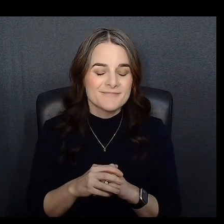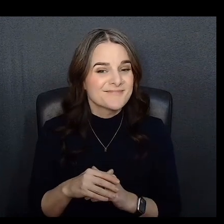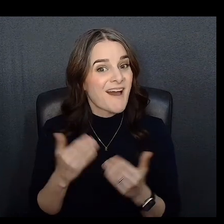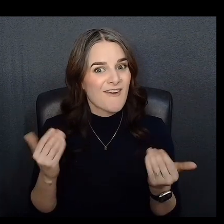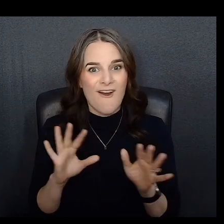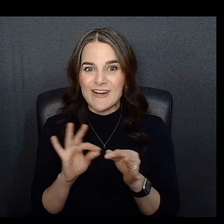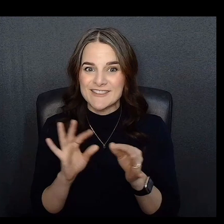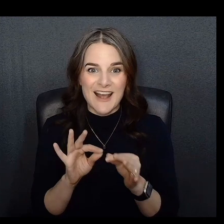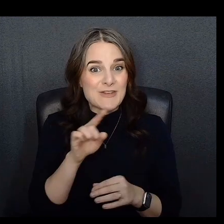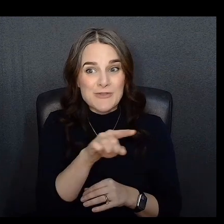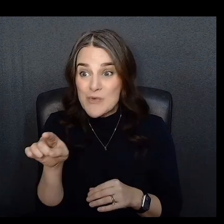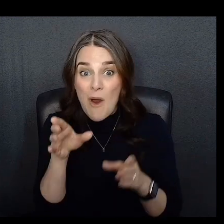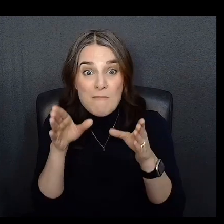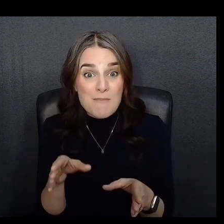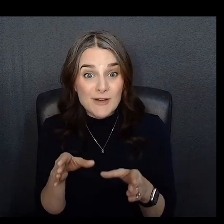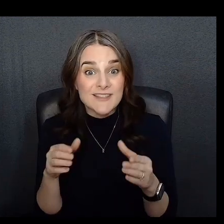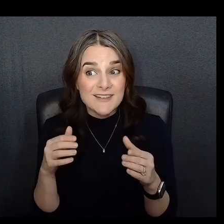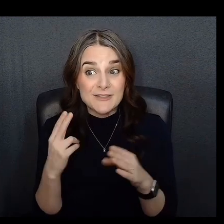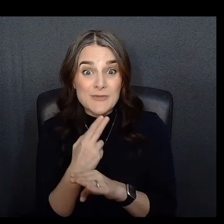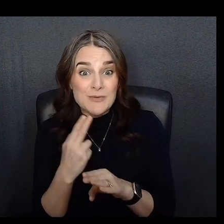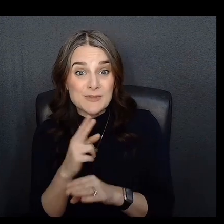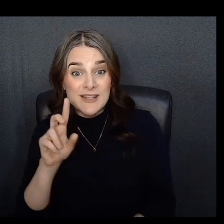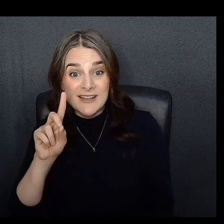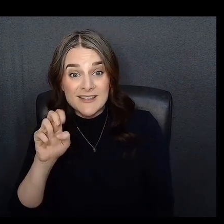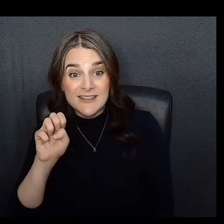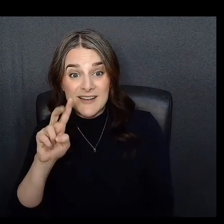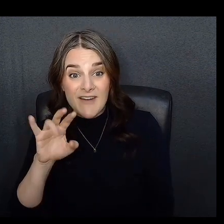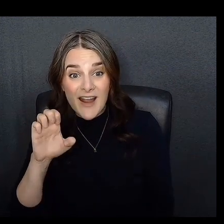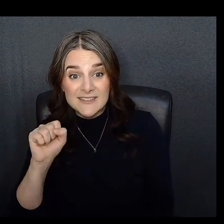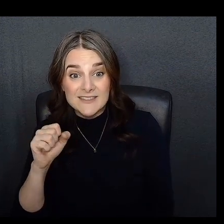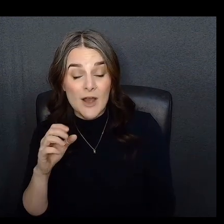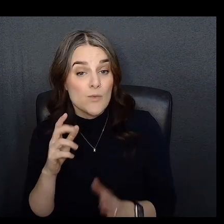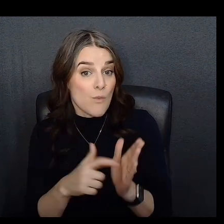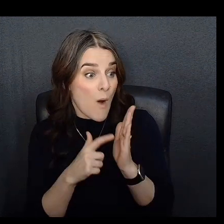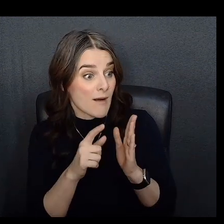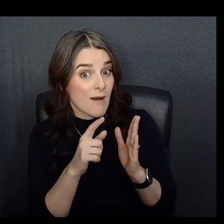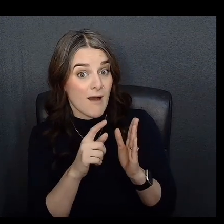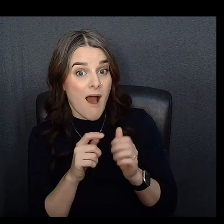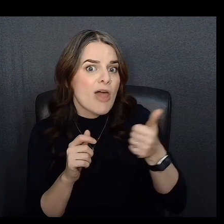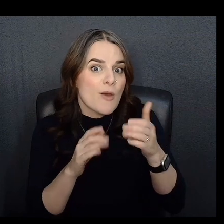uses a device and you require somebody else or you need assistance to program that device,